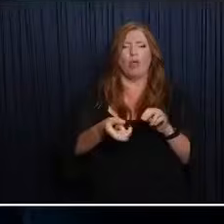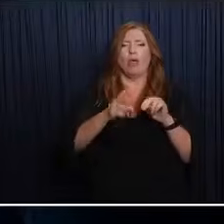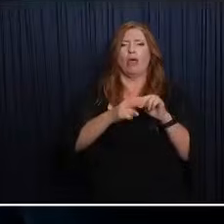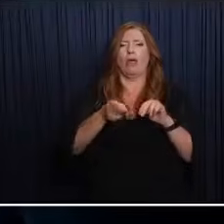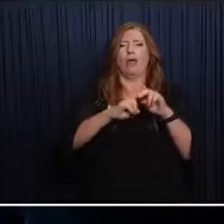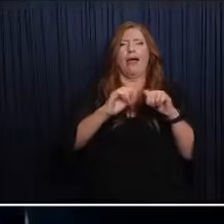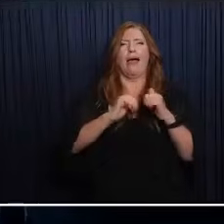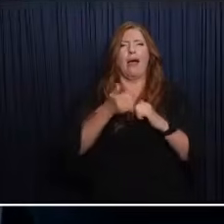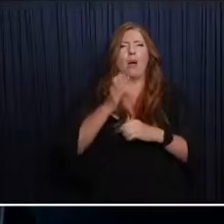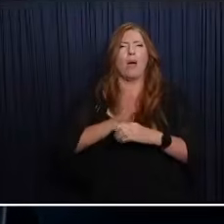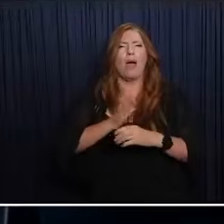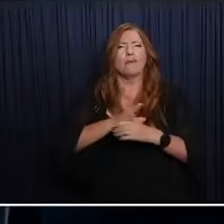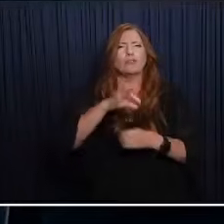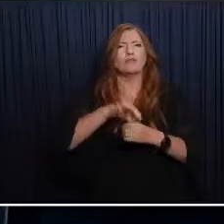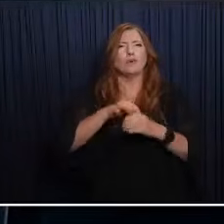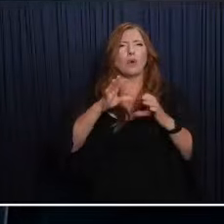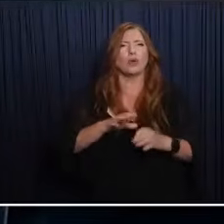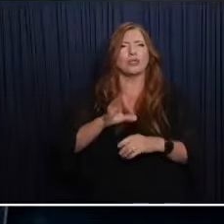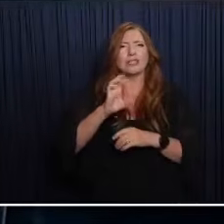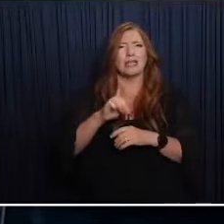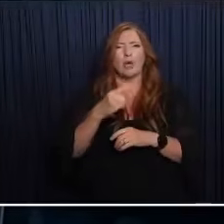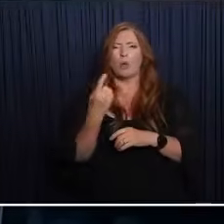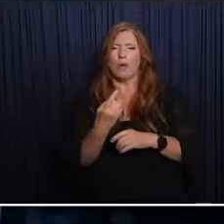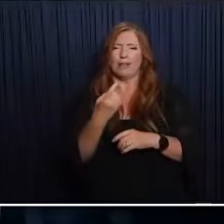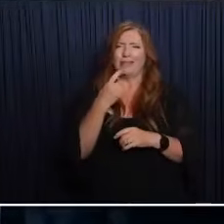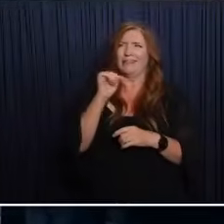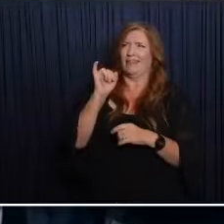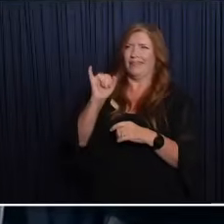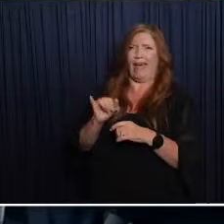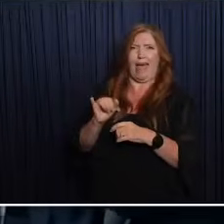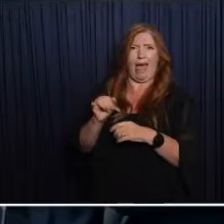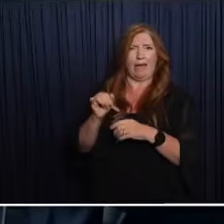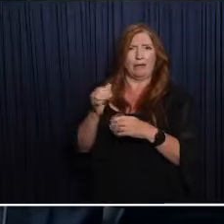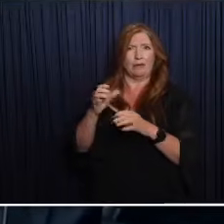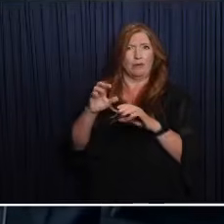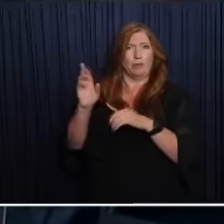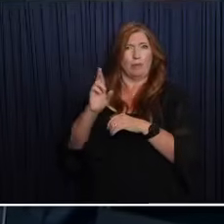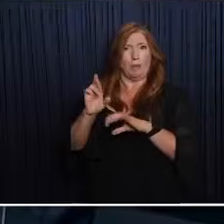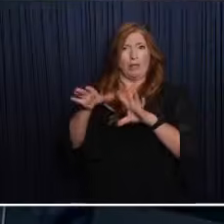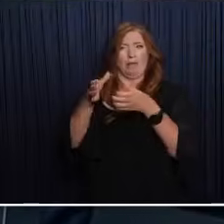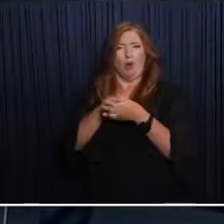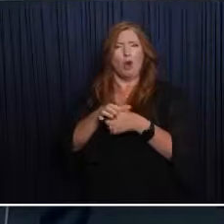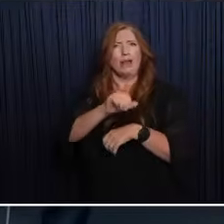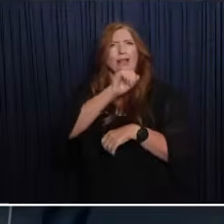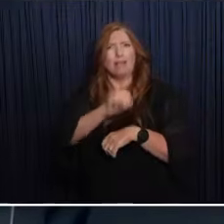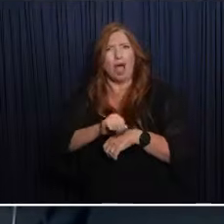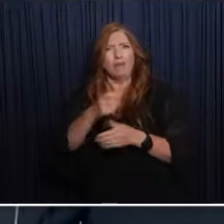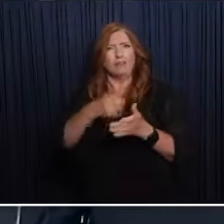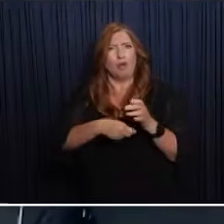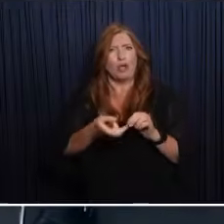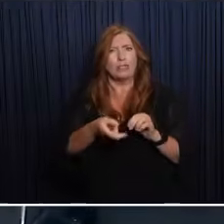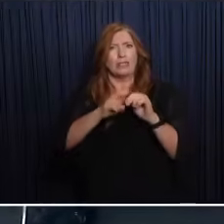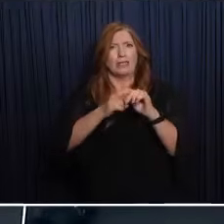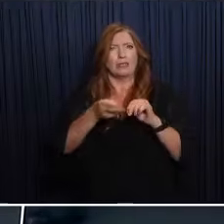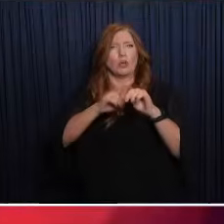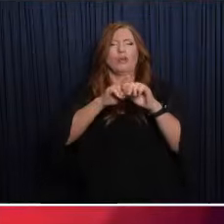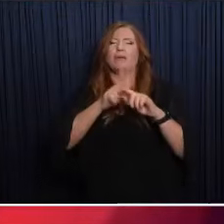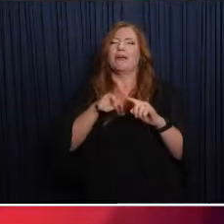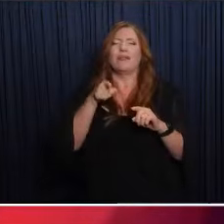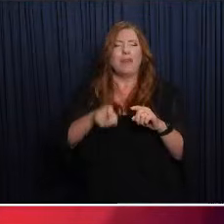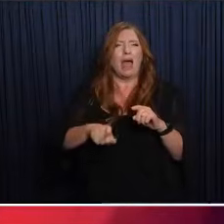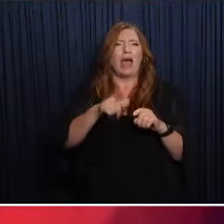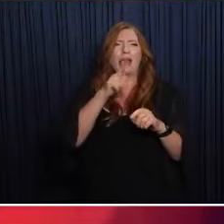SAYS HE LOVING THE INFLATION.